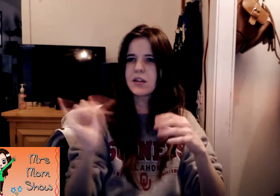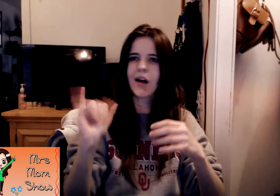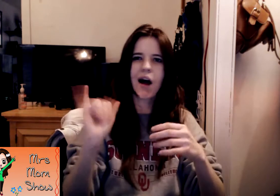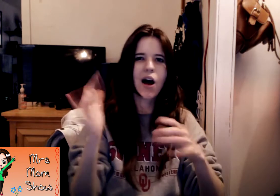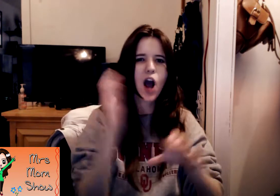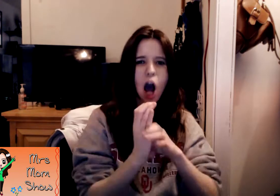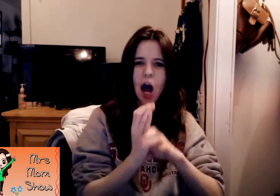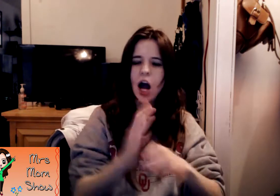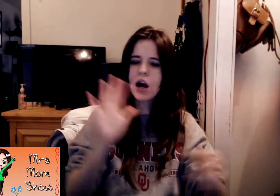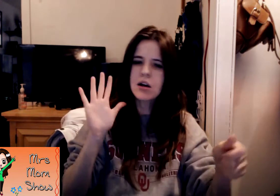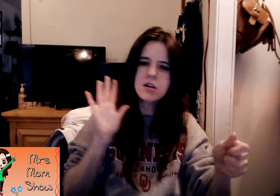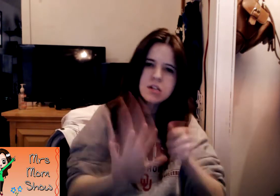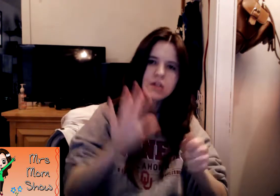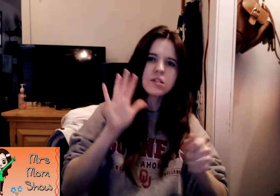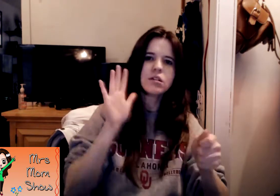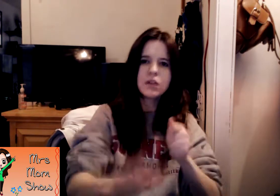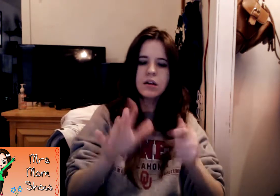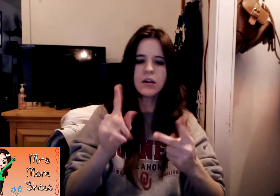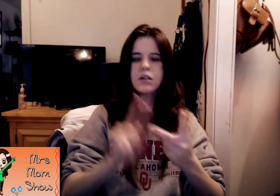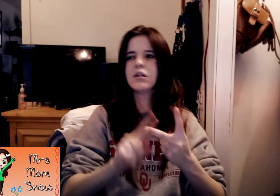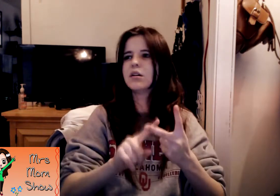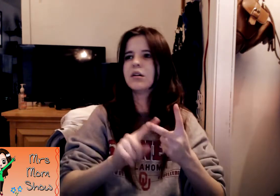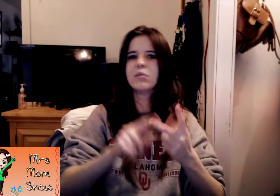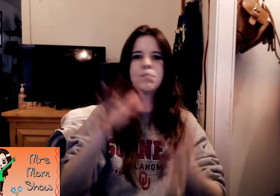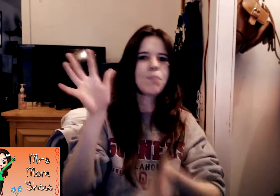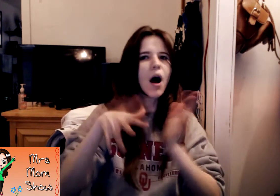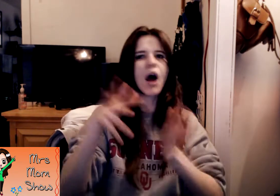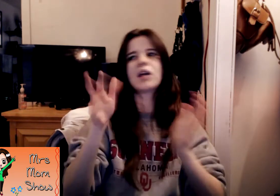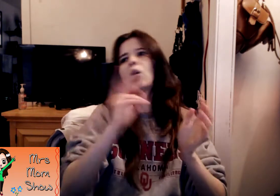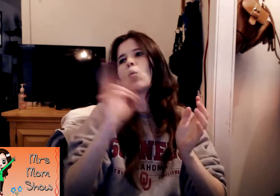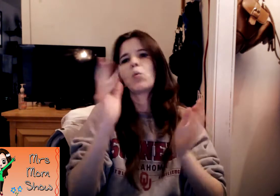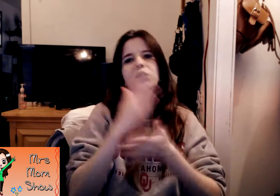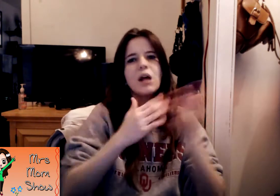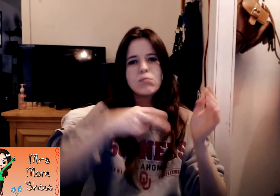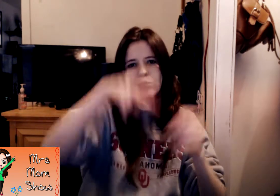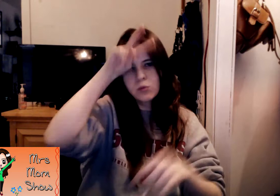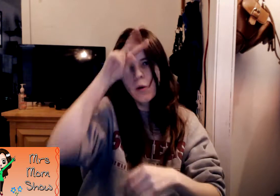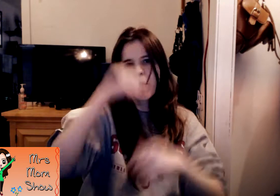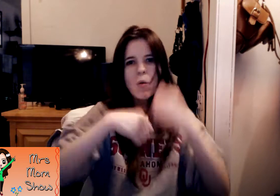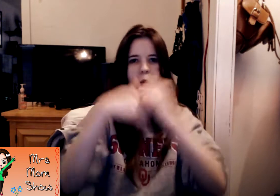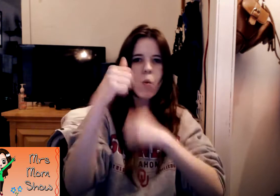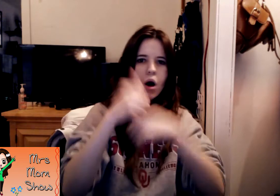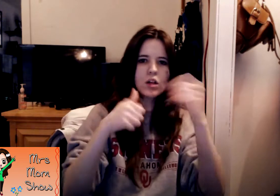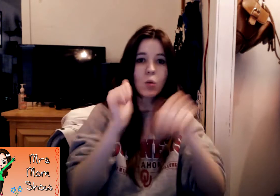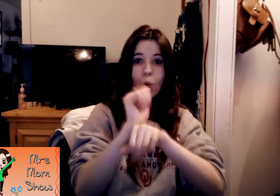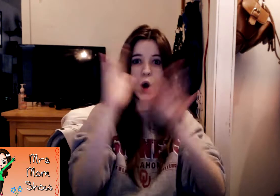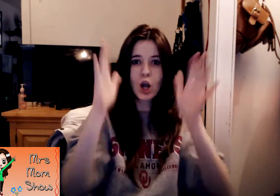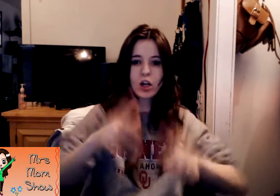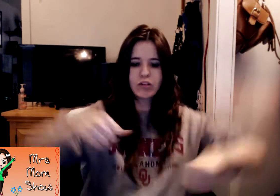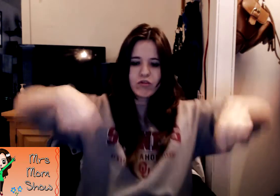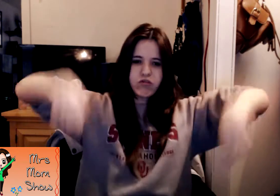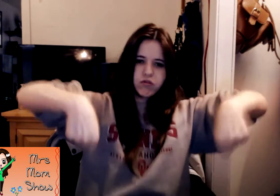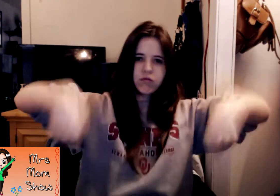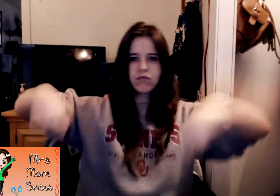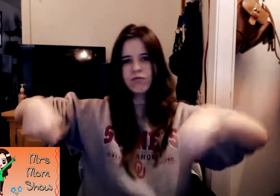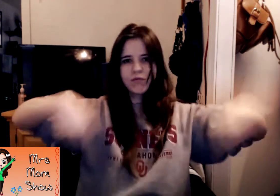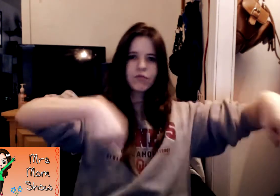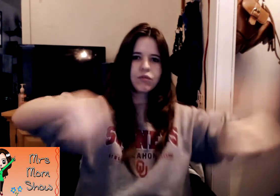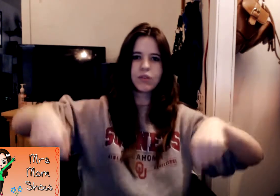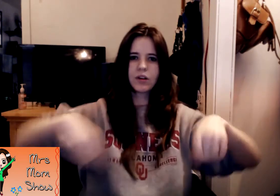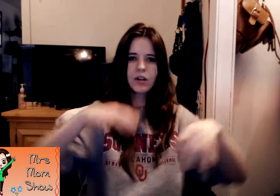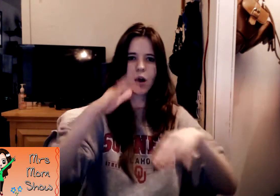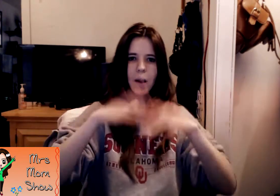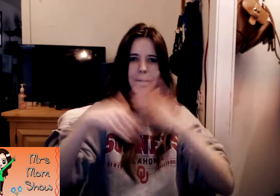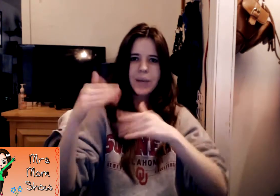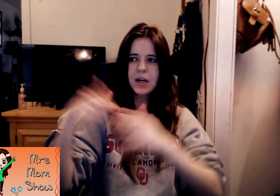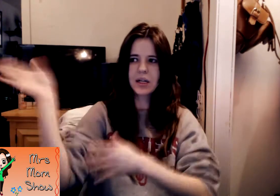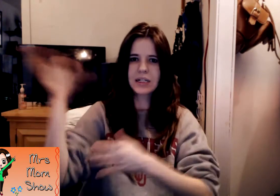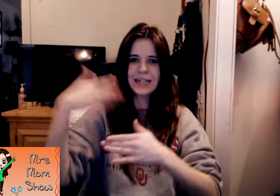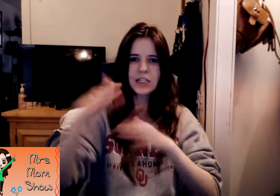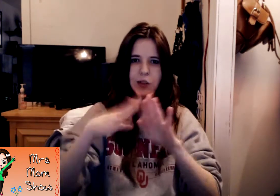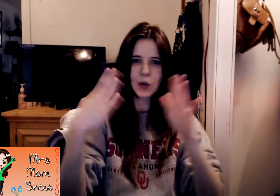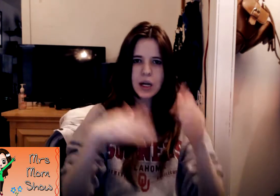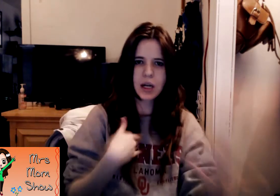Like a car honking nonstop, dogs barking constantly, or some stupid construction workers doing their drill work next door.